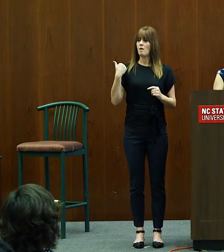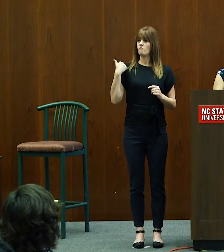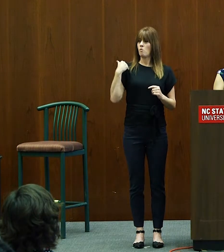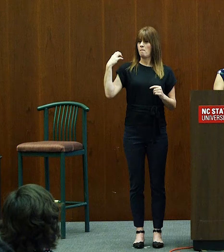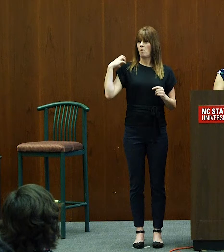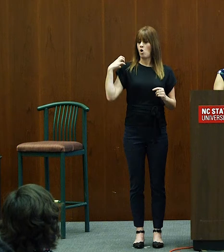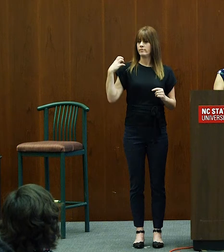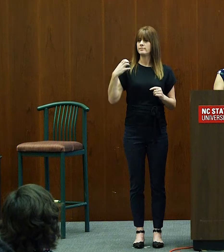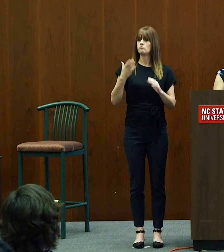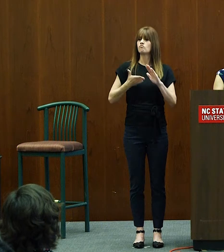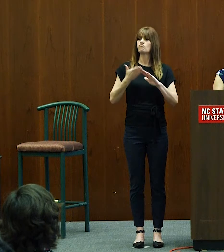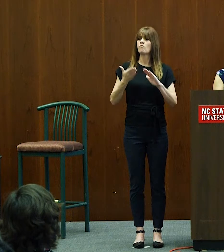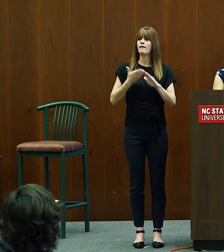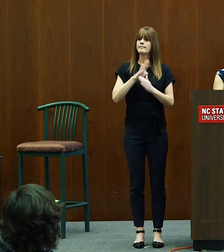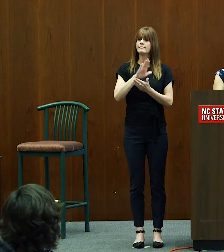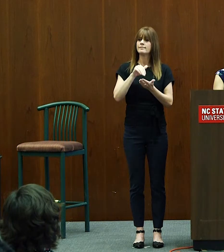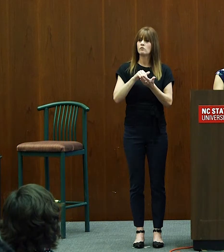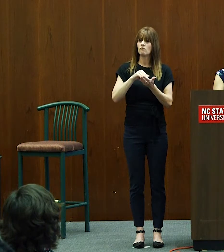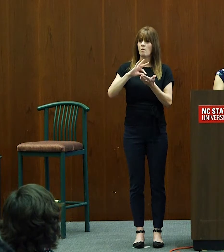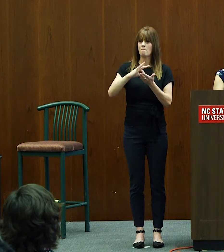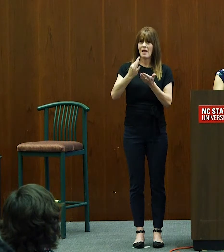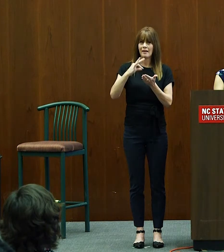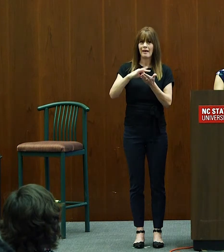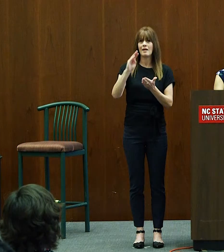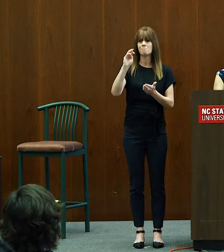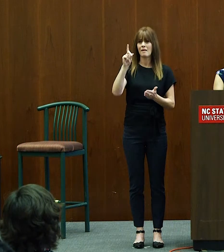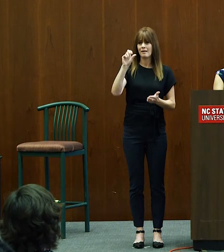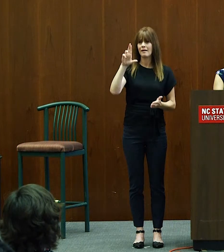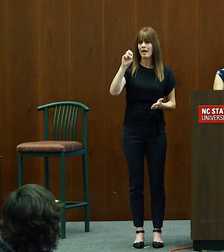the Centers for Medicare and Medicaid Services when I was there, but also led